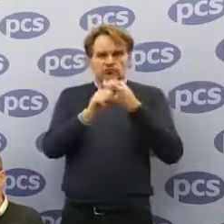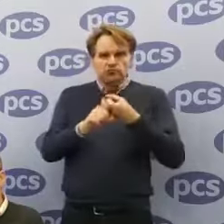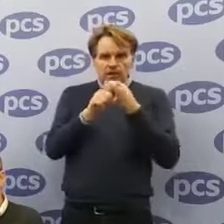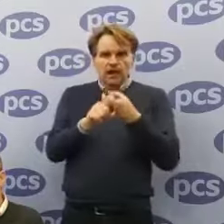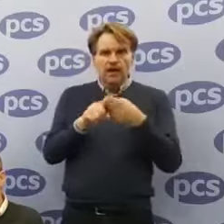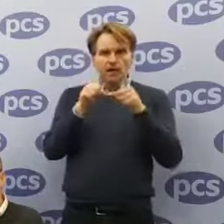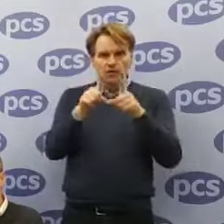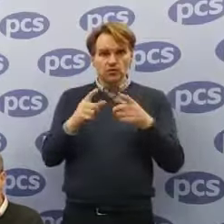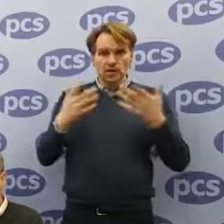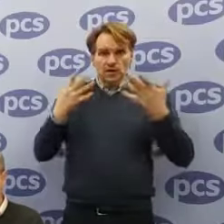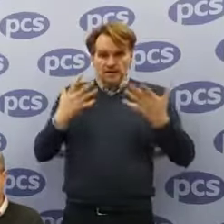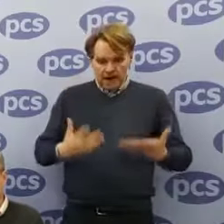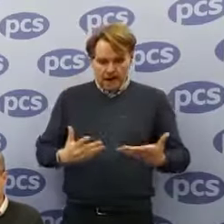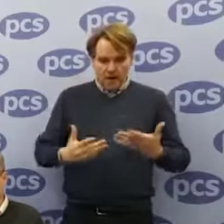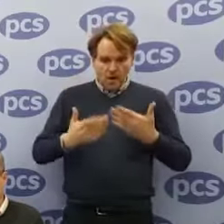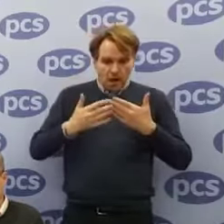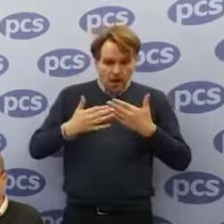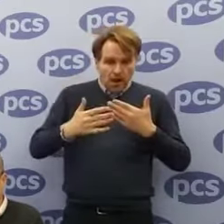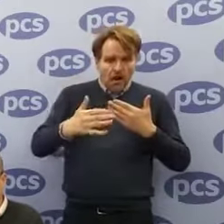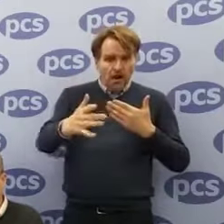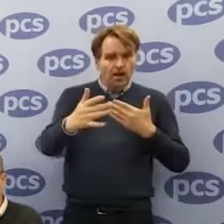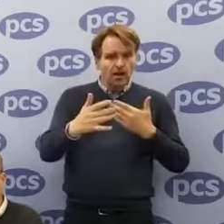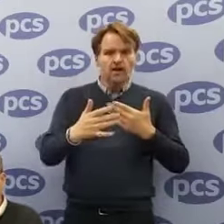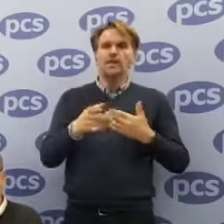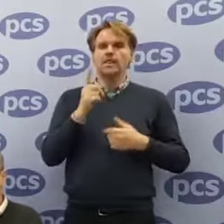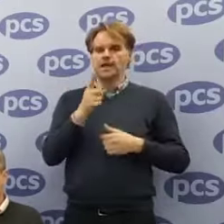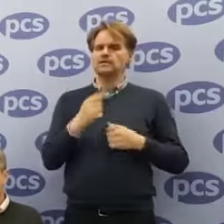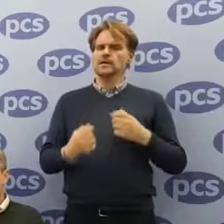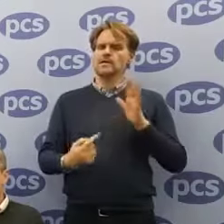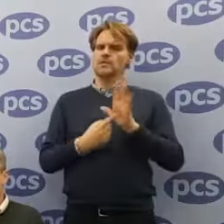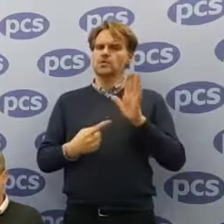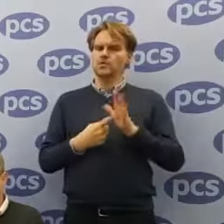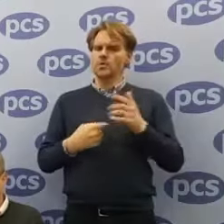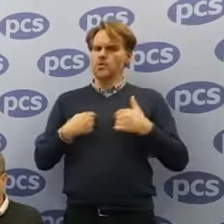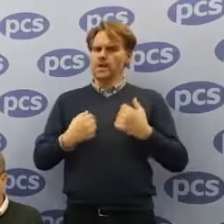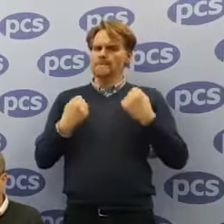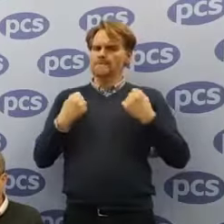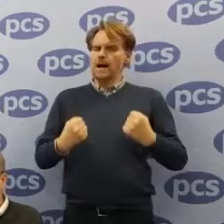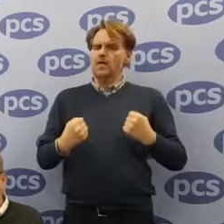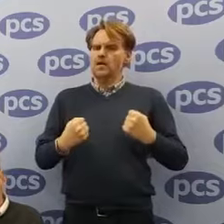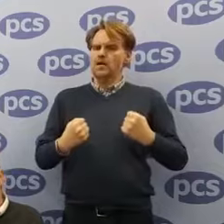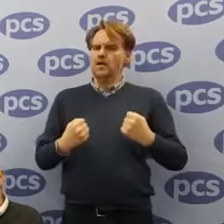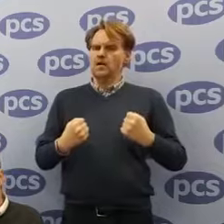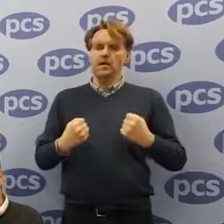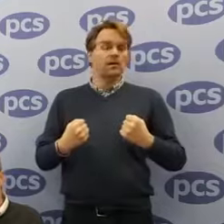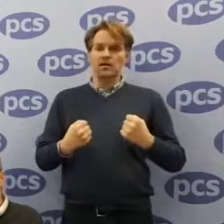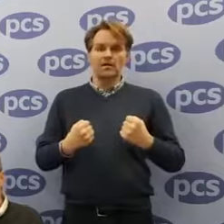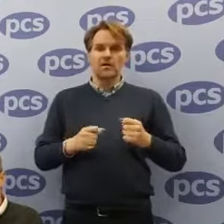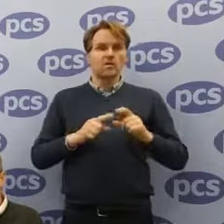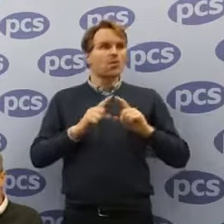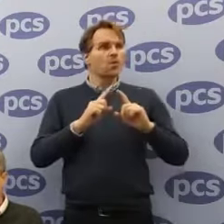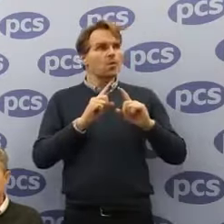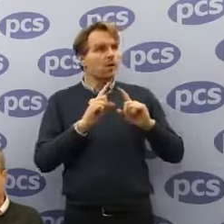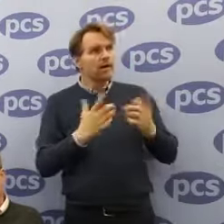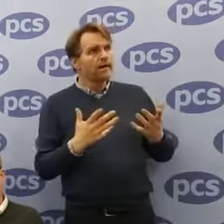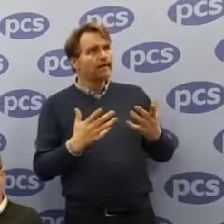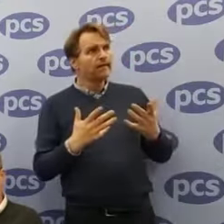ever done before and we've got to use that to our advantage. So we can't let the argument run - the government's got a problem with Brexit